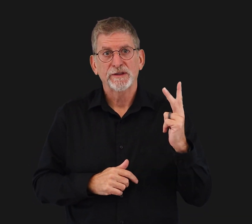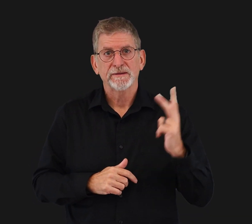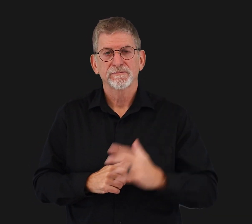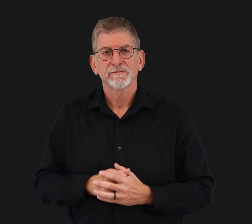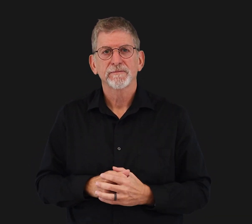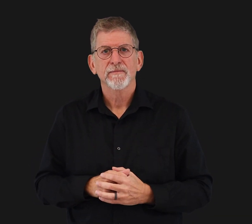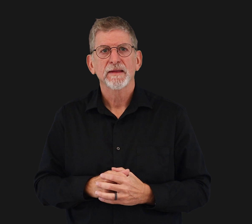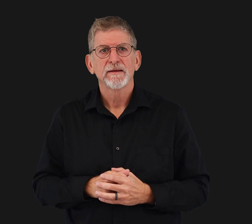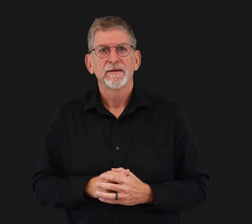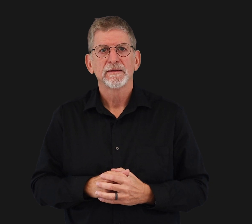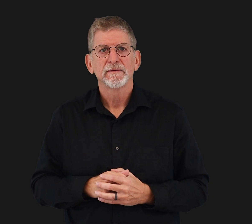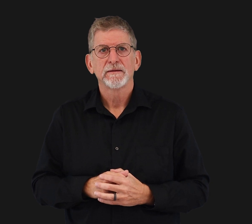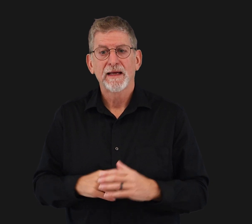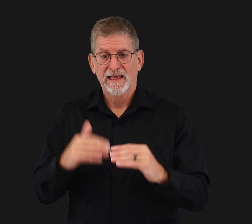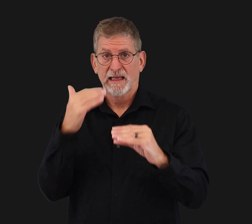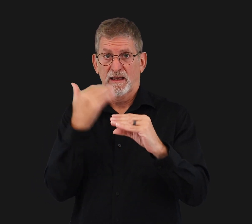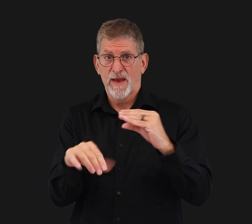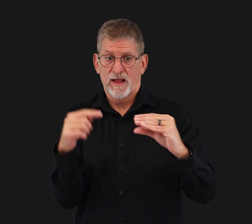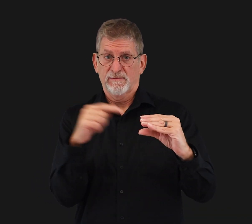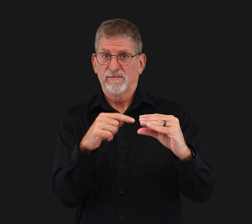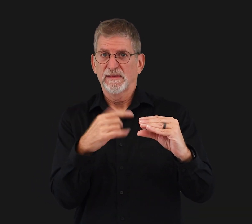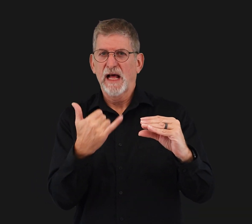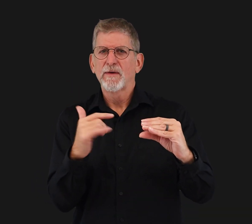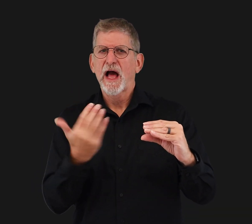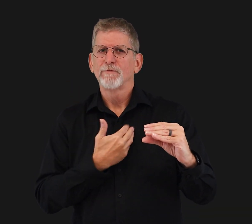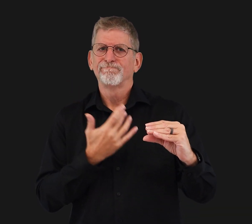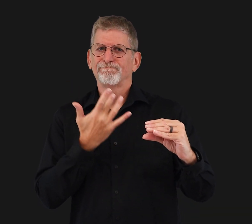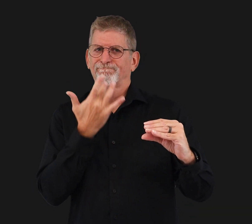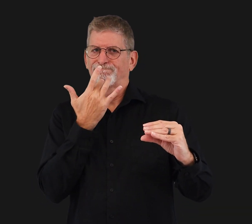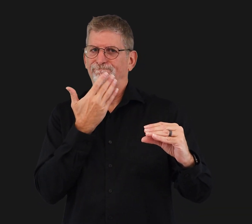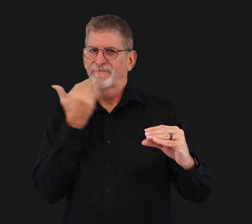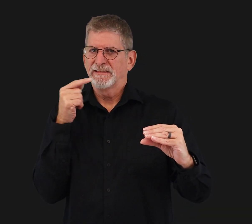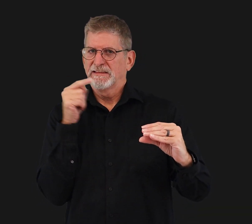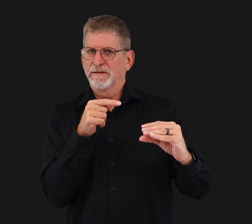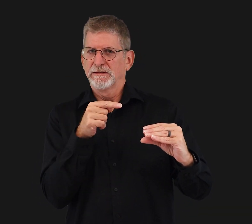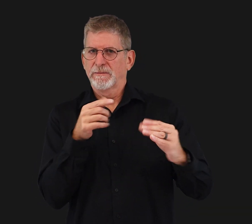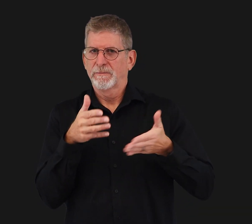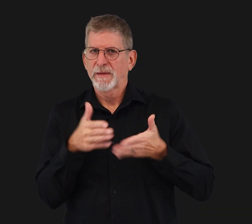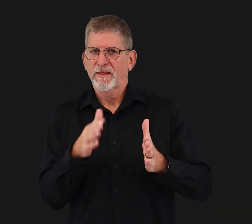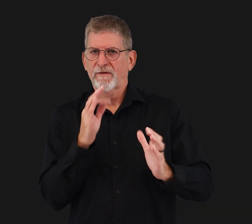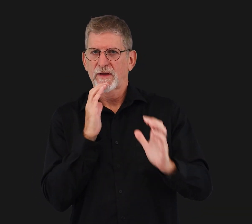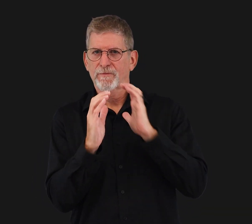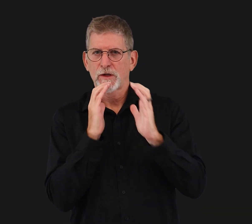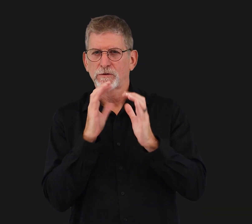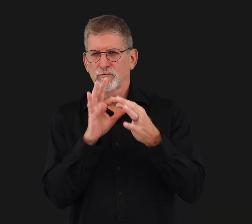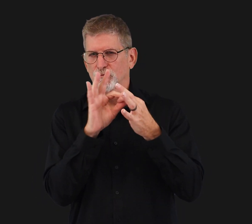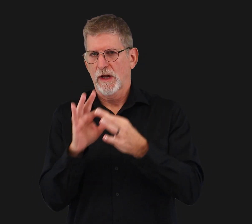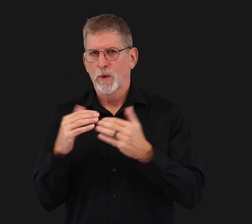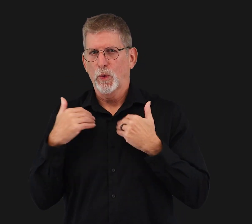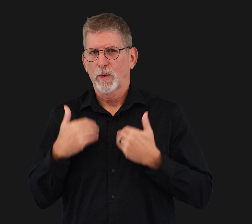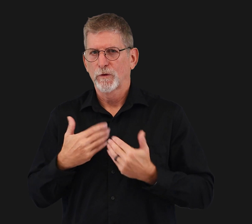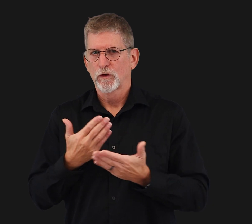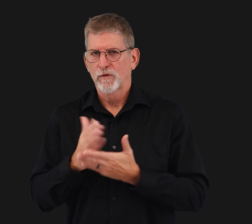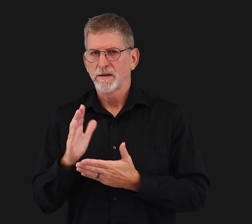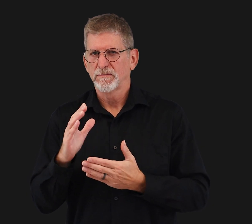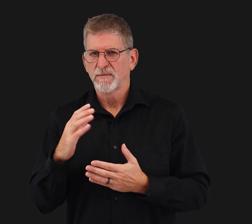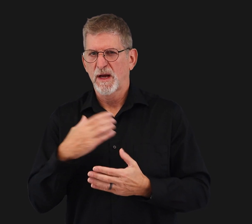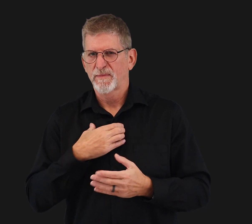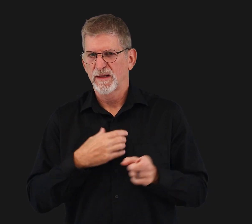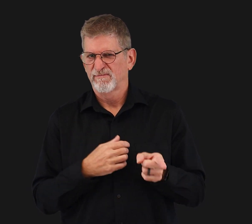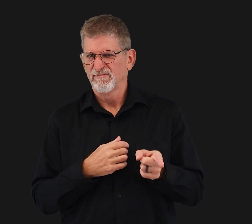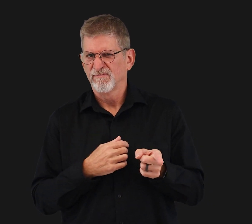• Email is now our preferred method of communication on human rights complaints.